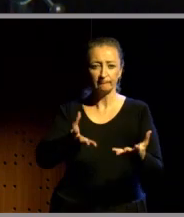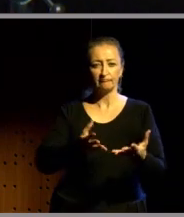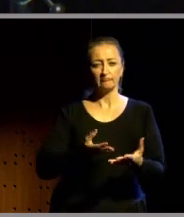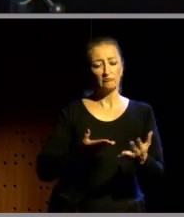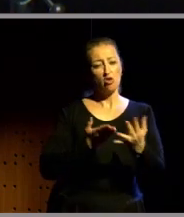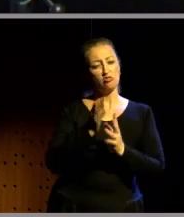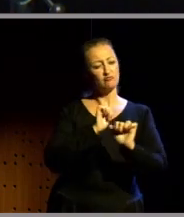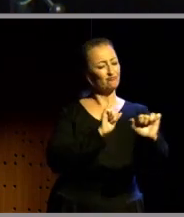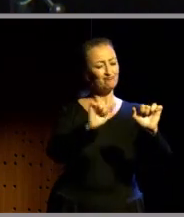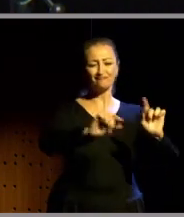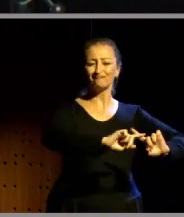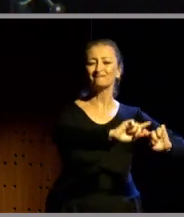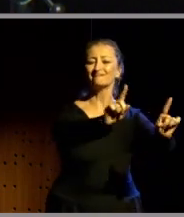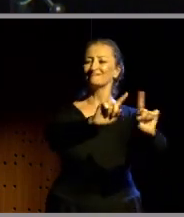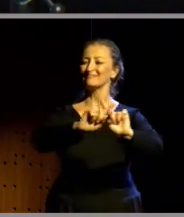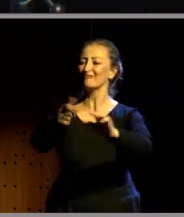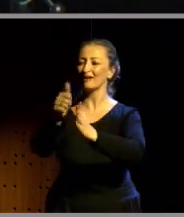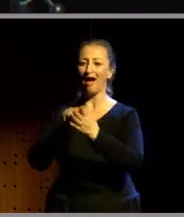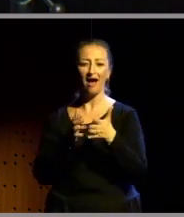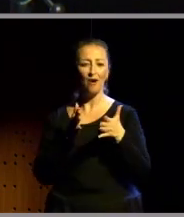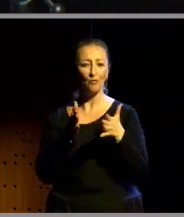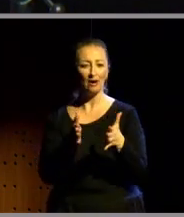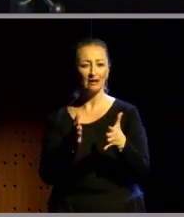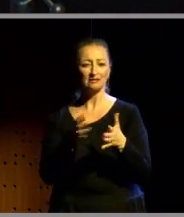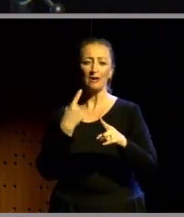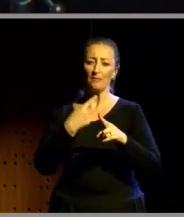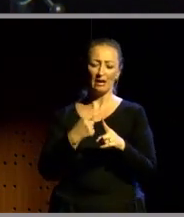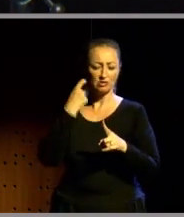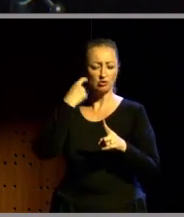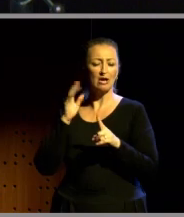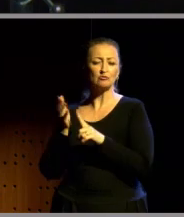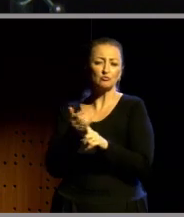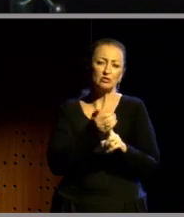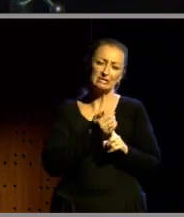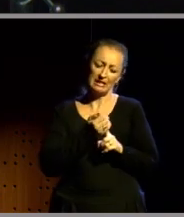and to protecting our traditional knowledges.